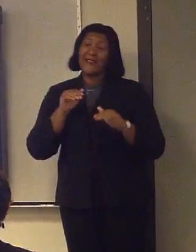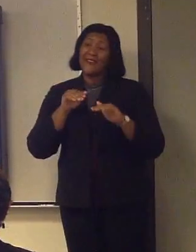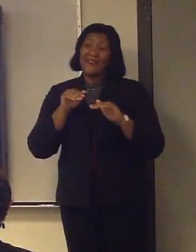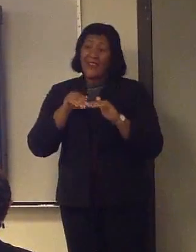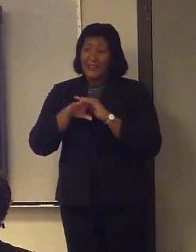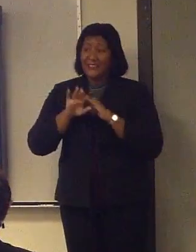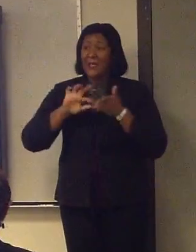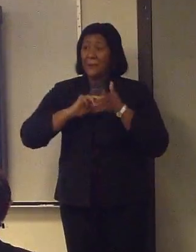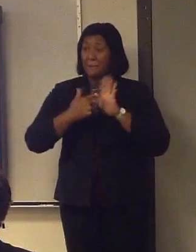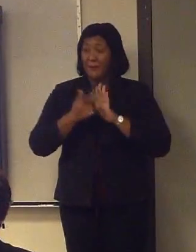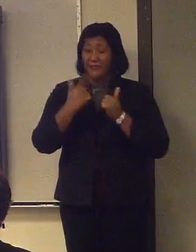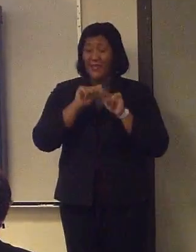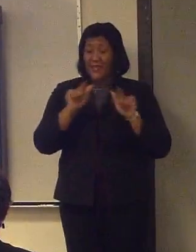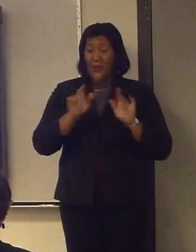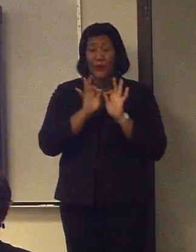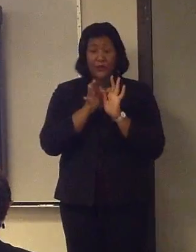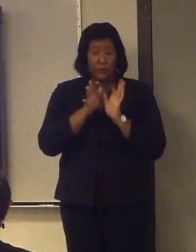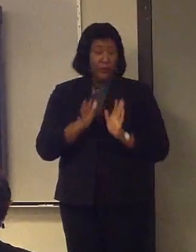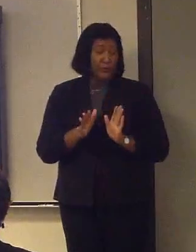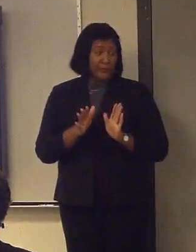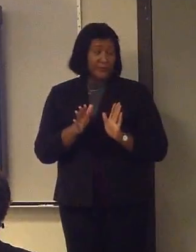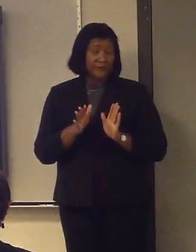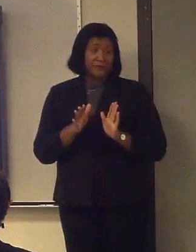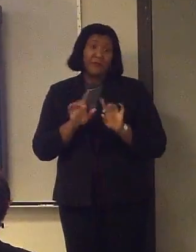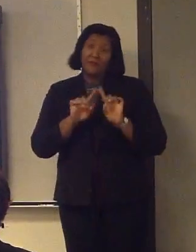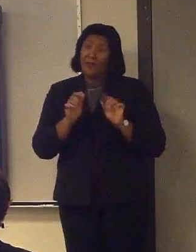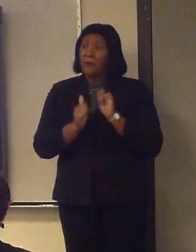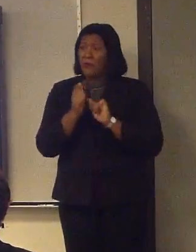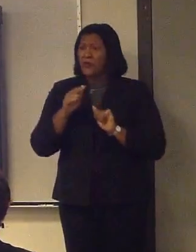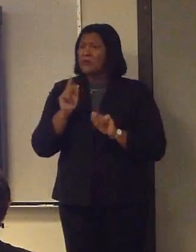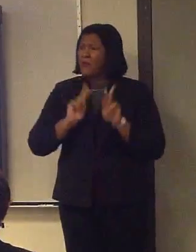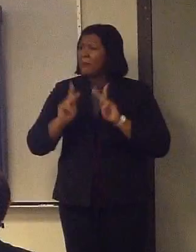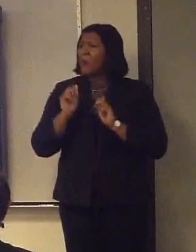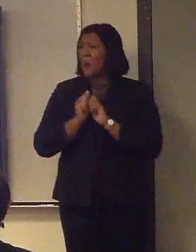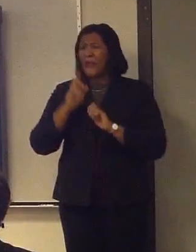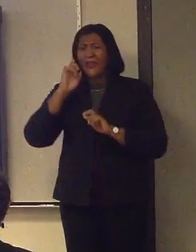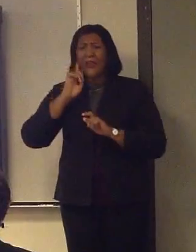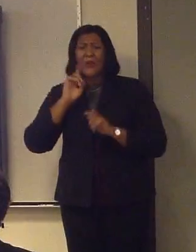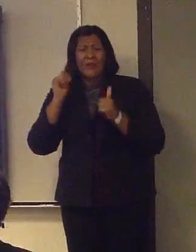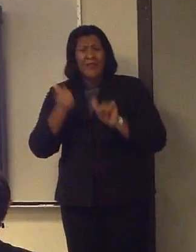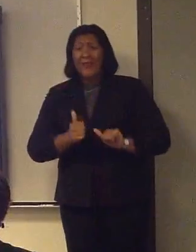sign language interpreters, but like most people with hearing loss, I didn't use sign